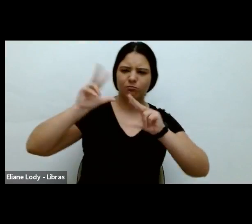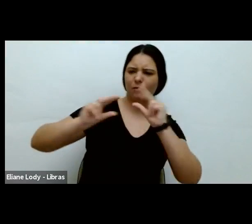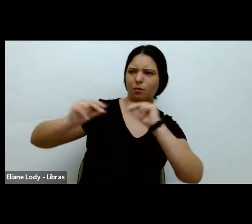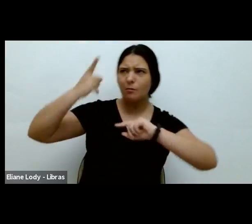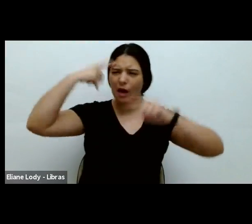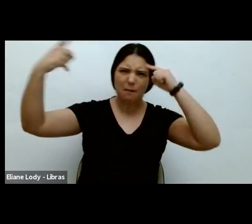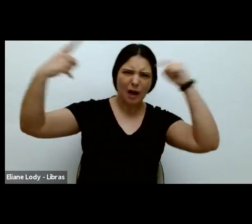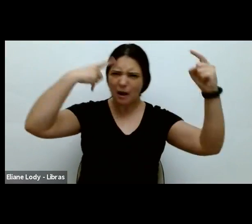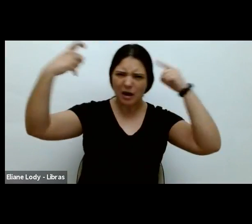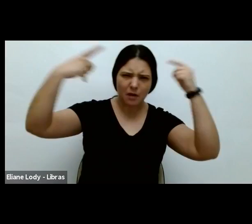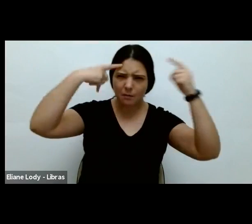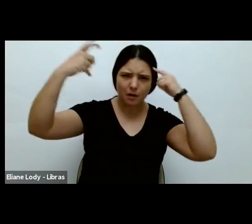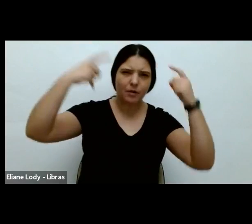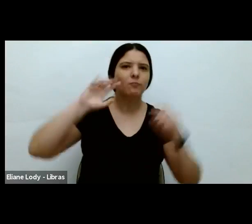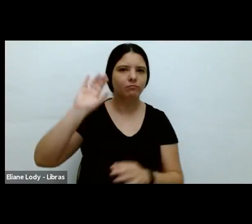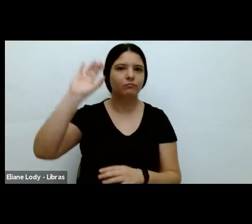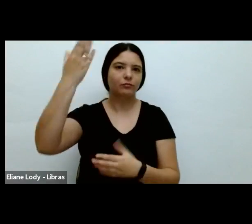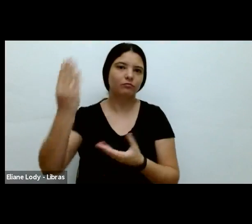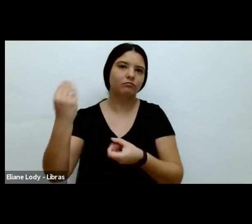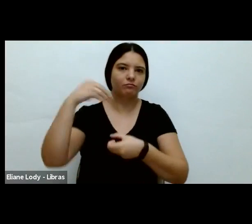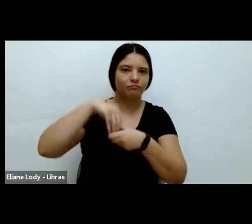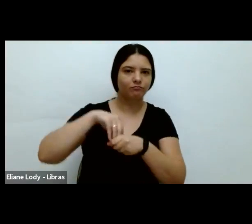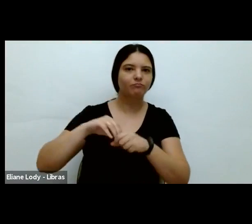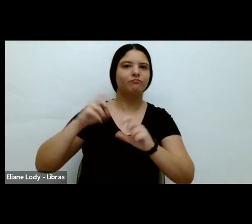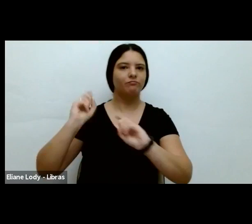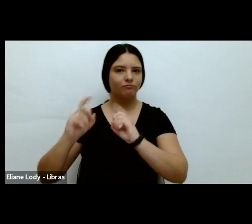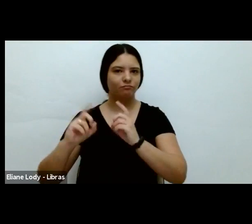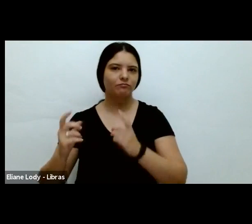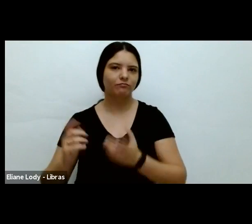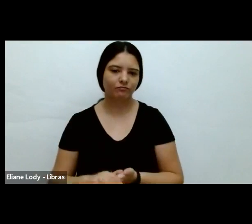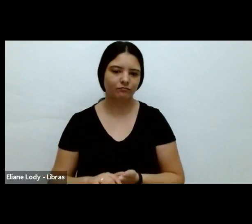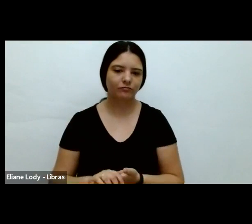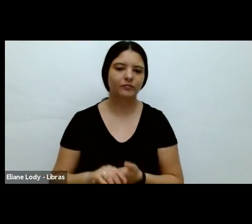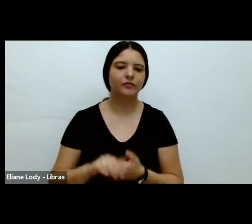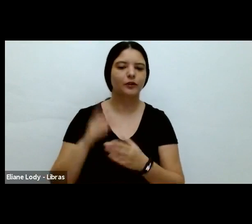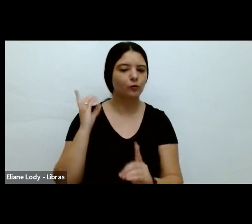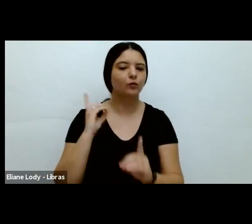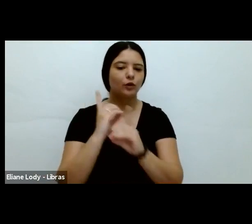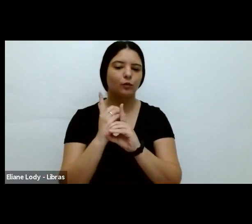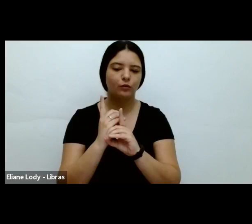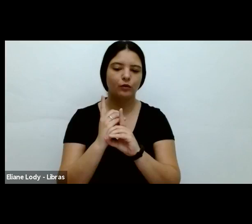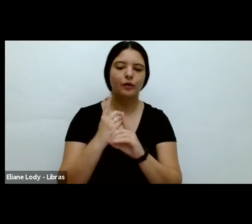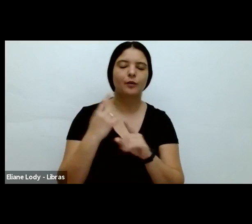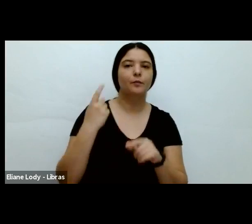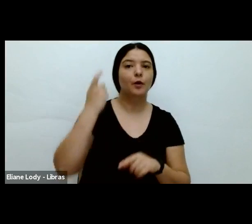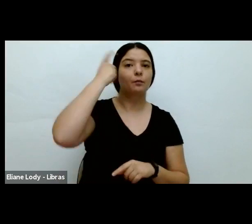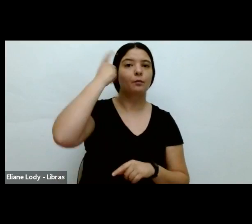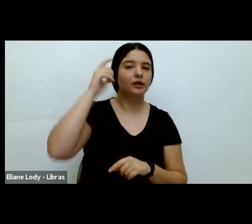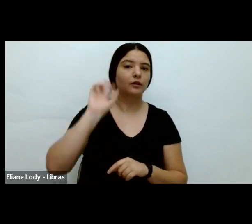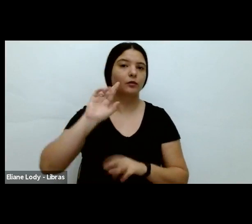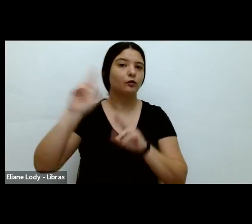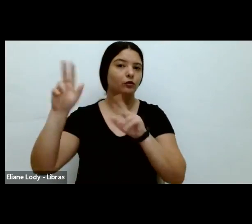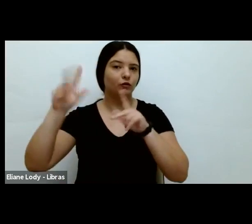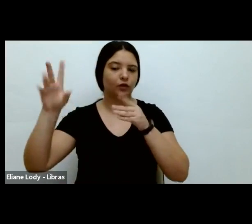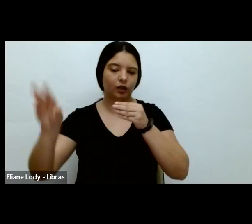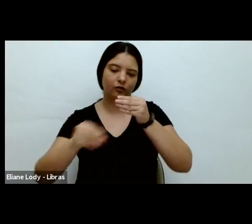So this. comp calm complimentary complementarity in relations to be. proud